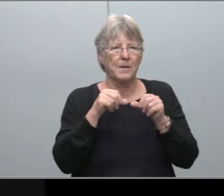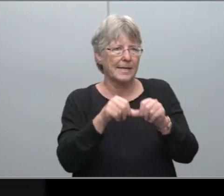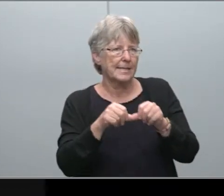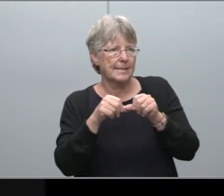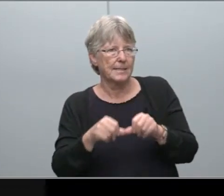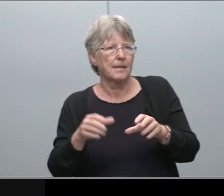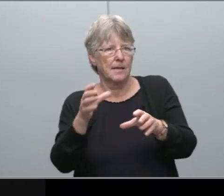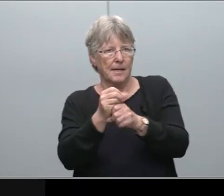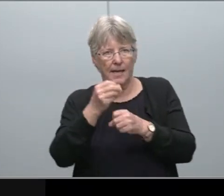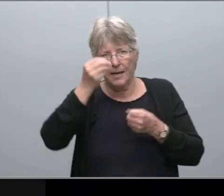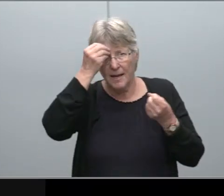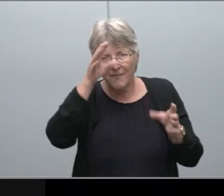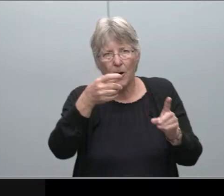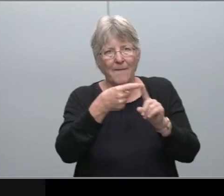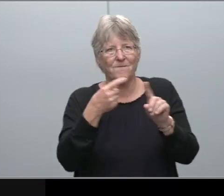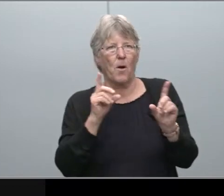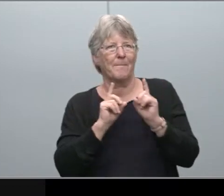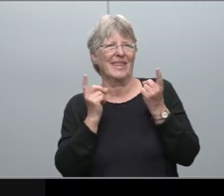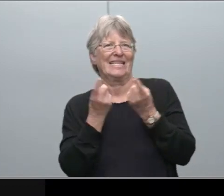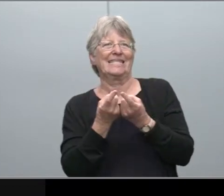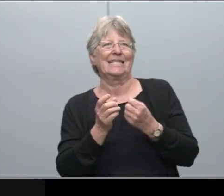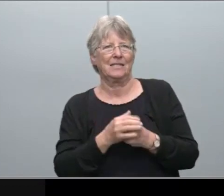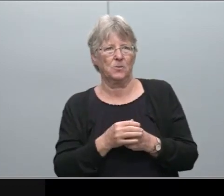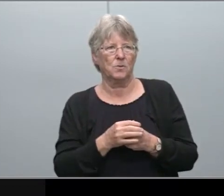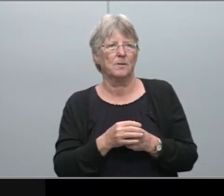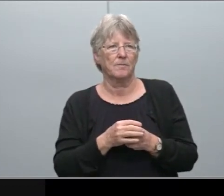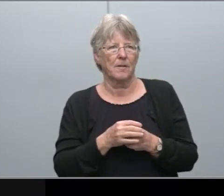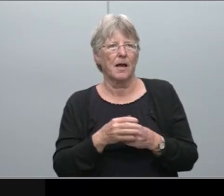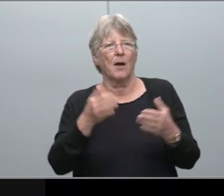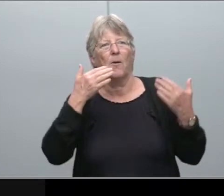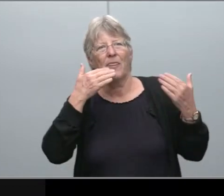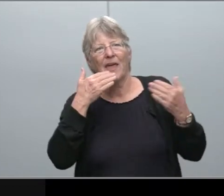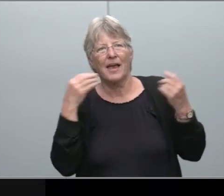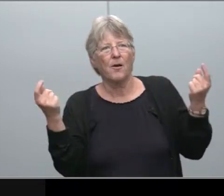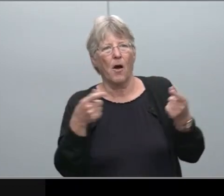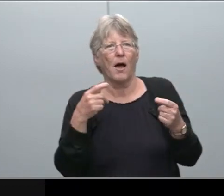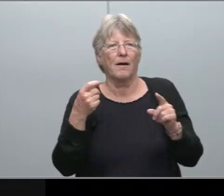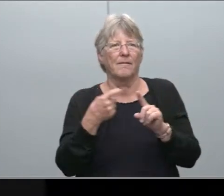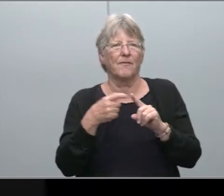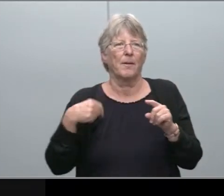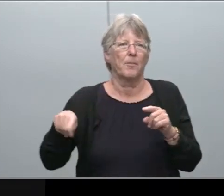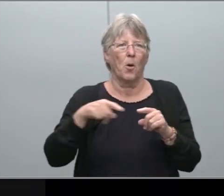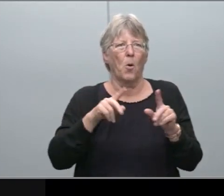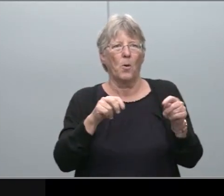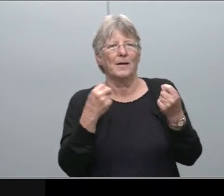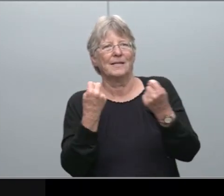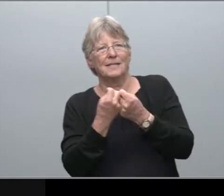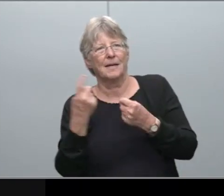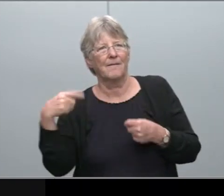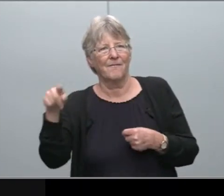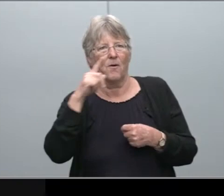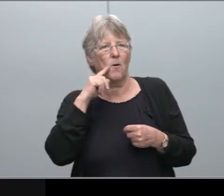I'd like you to send us an email. And this time I challenge you, don't just tell us what we should be doing and what we can be doing.